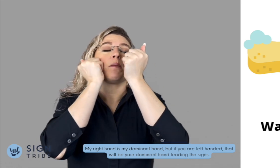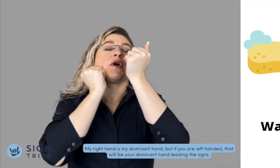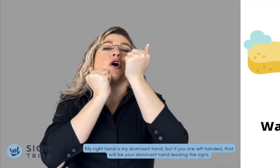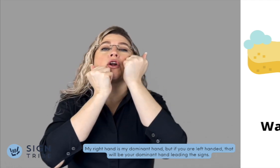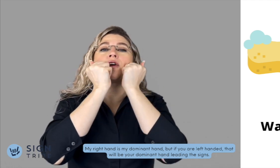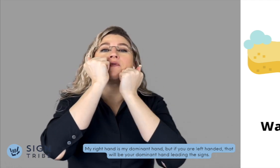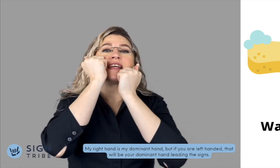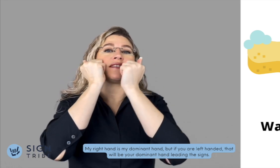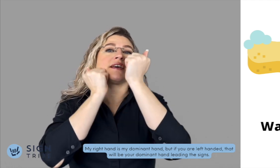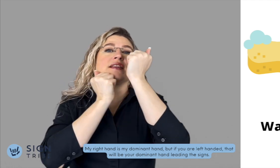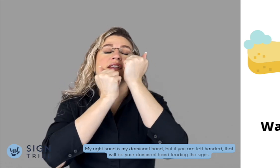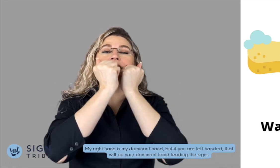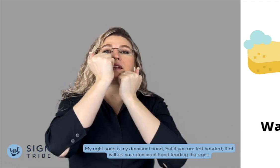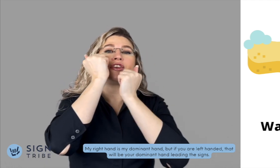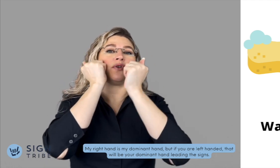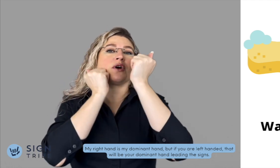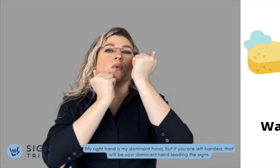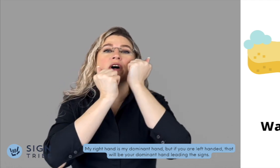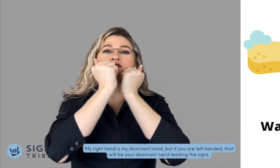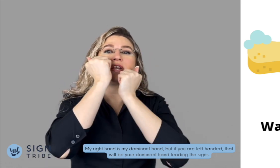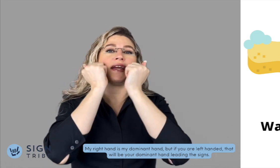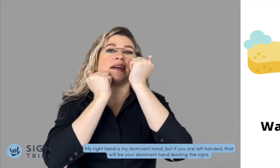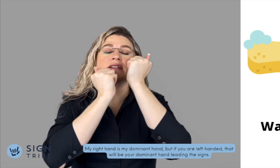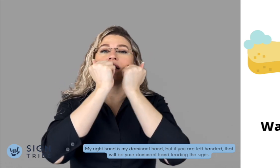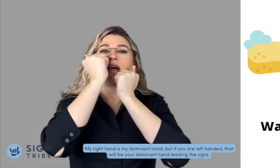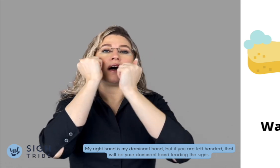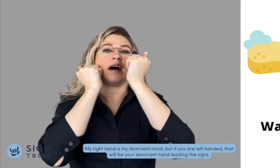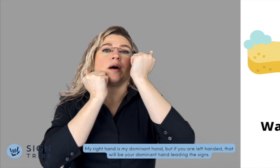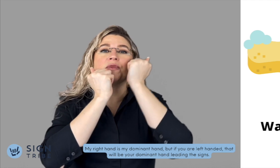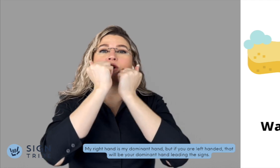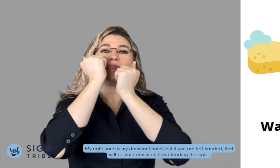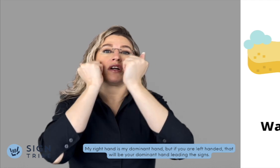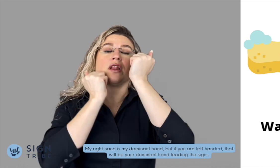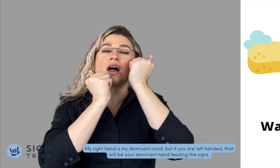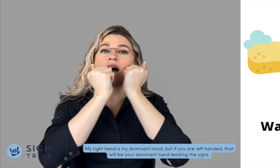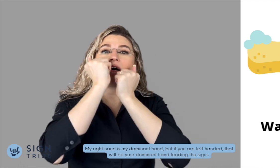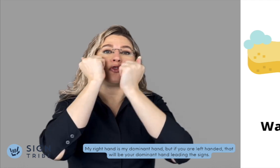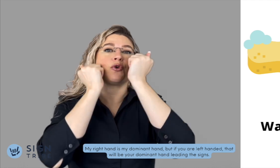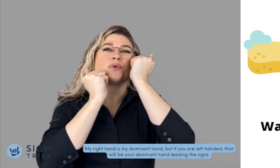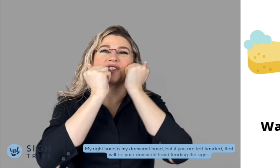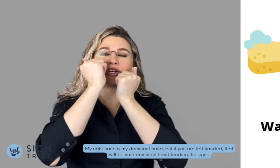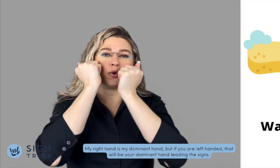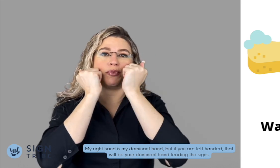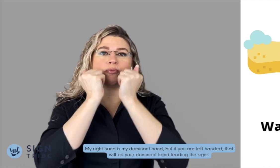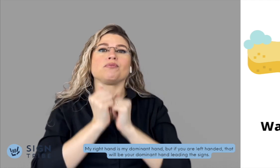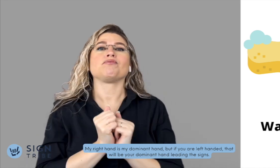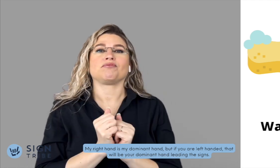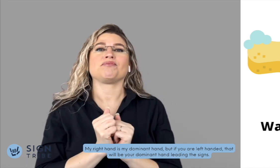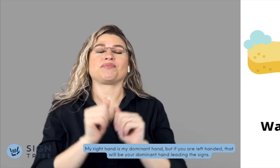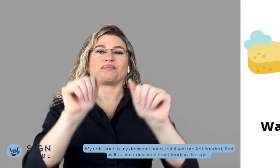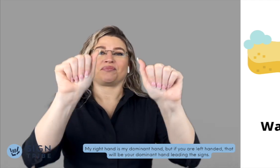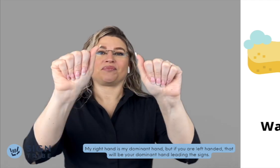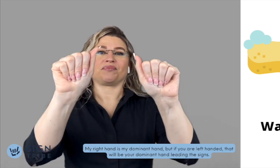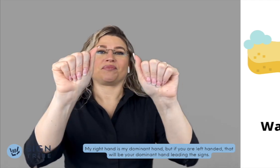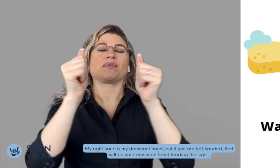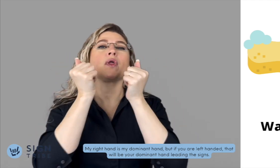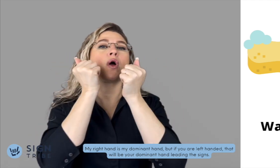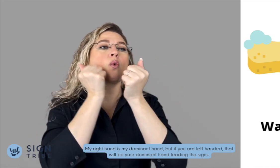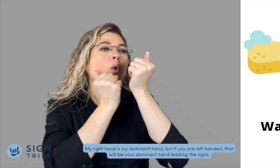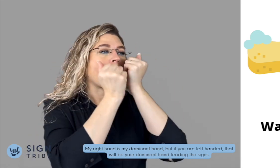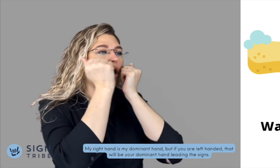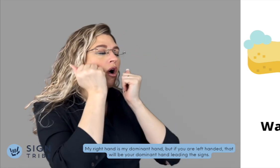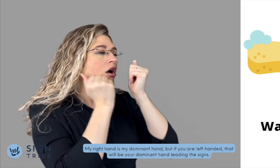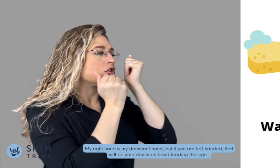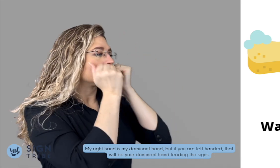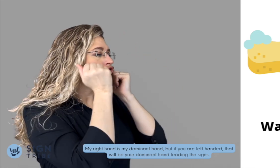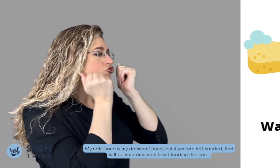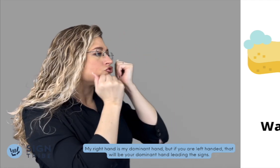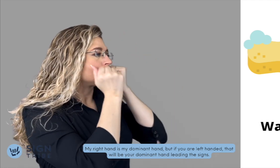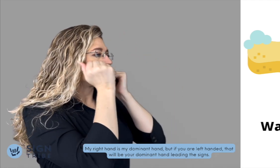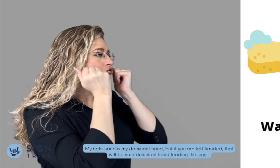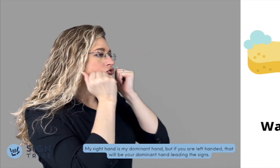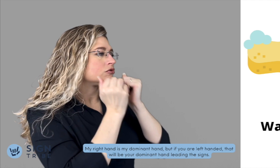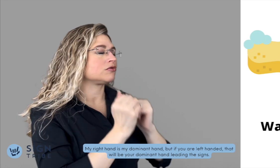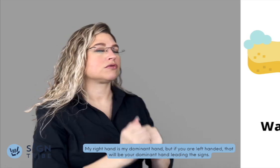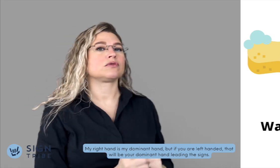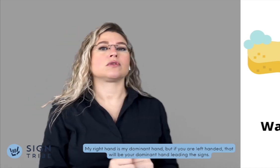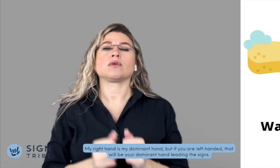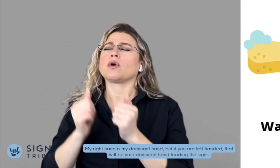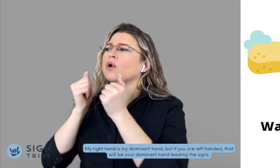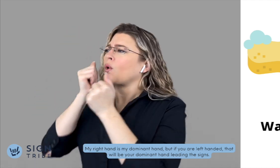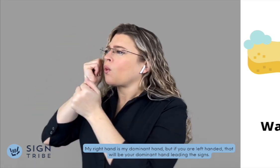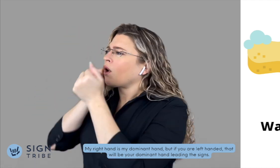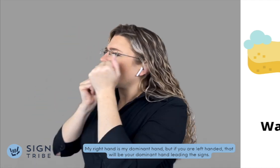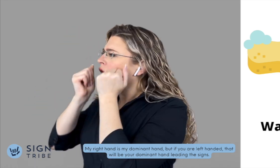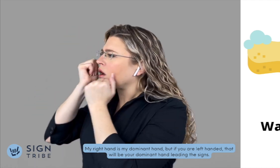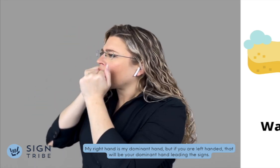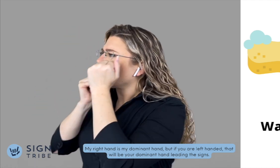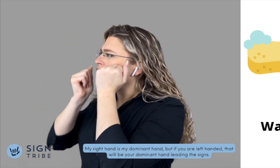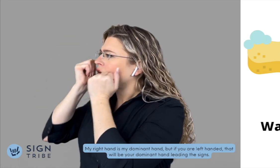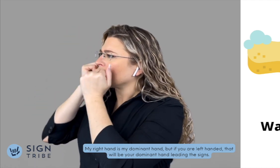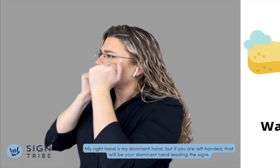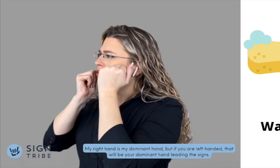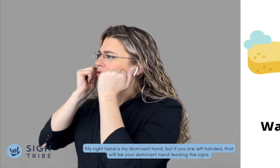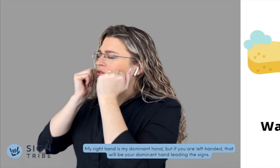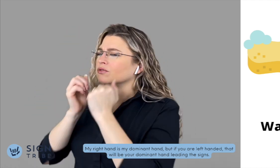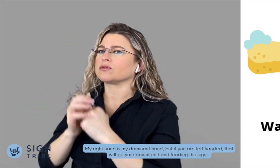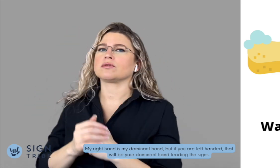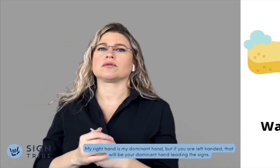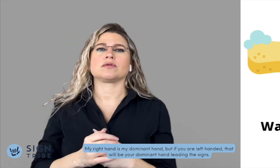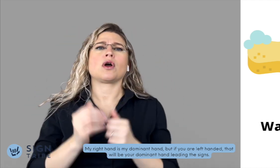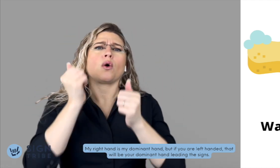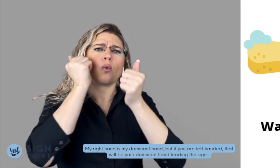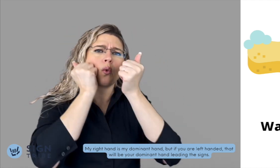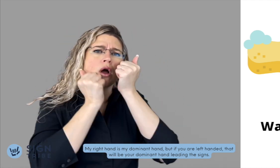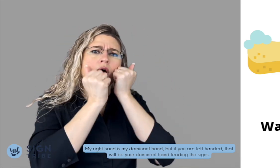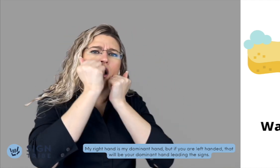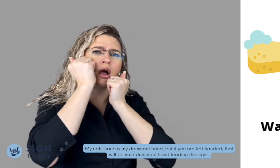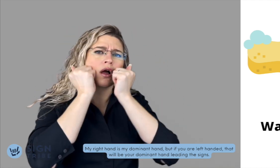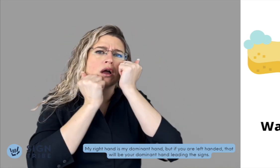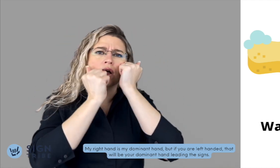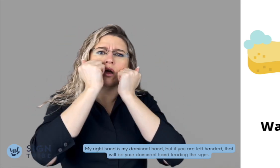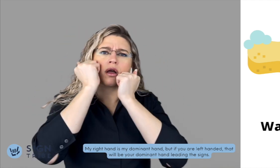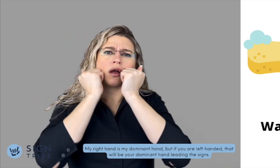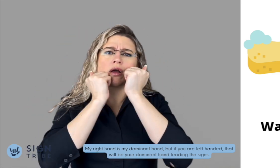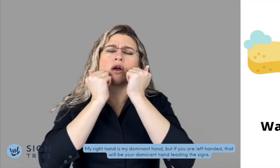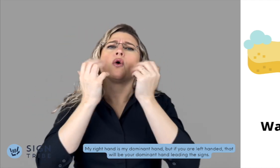but on our face like this. Like you are washing it, um, you know, with the cloth or with soap.